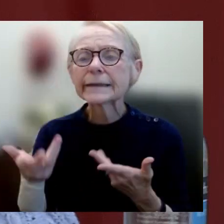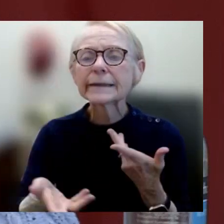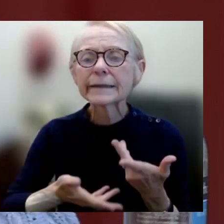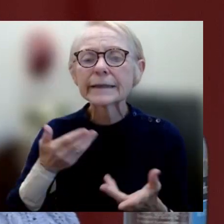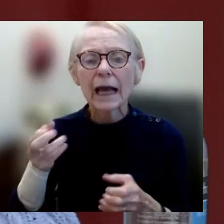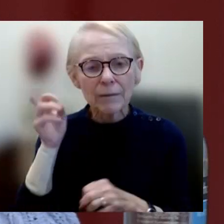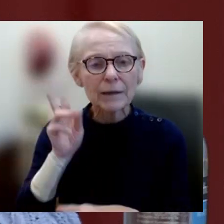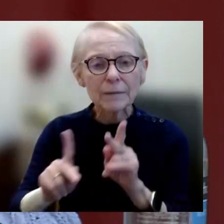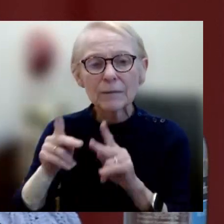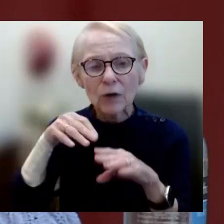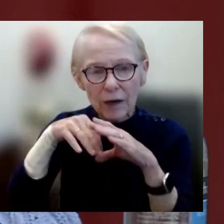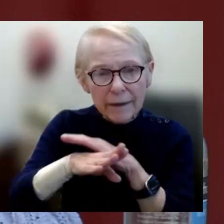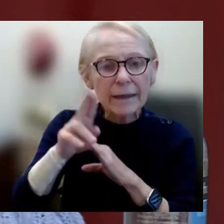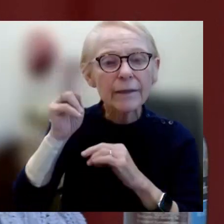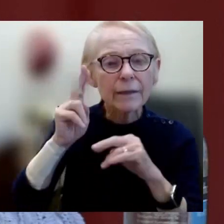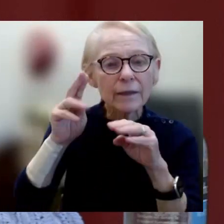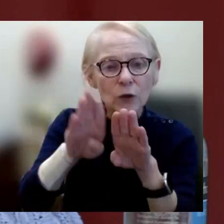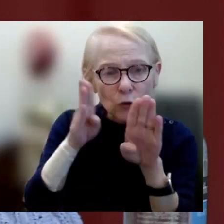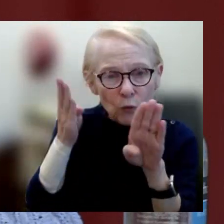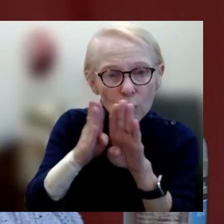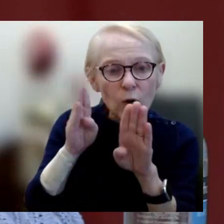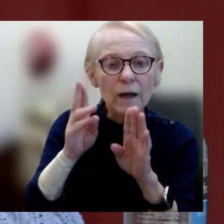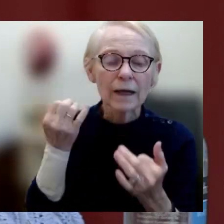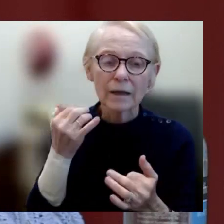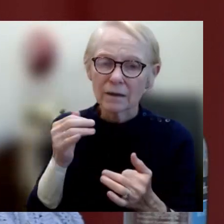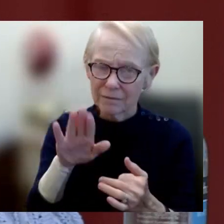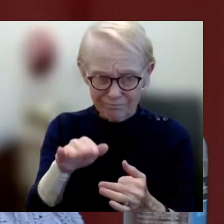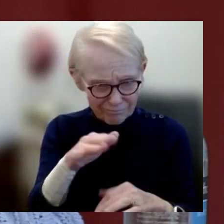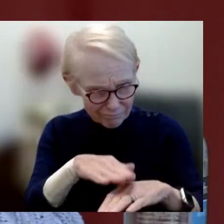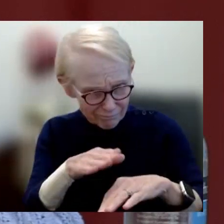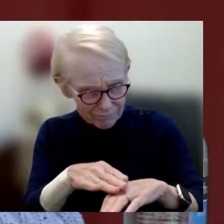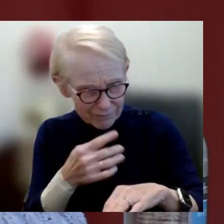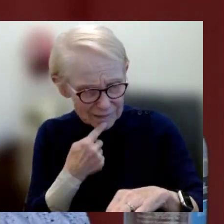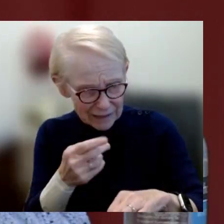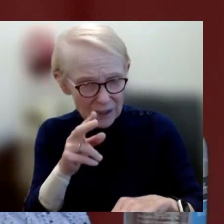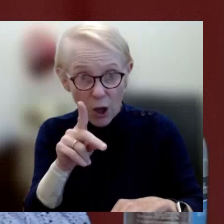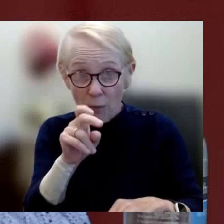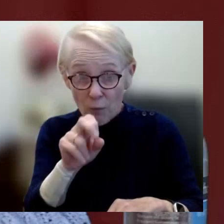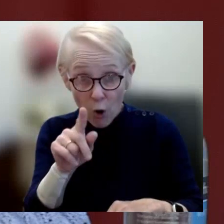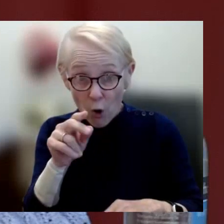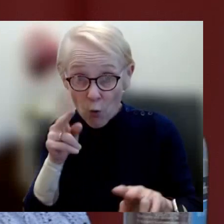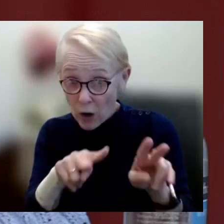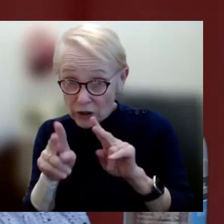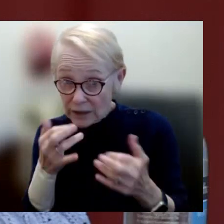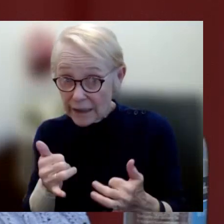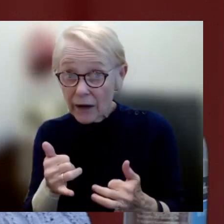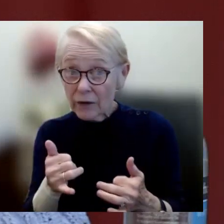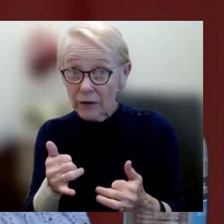coming in but one of the things you need to know is that the poll Watchers they can't engage in